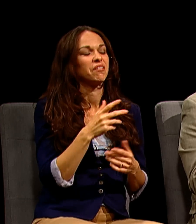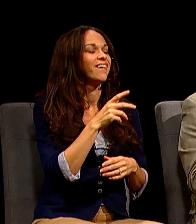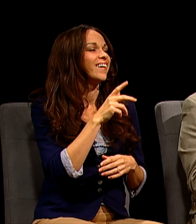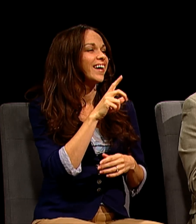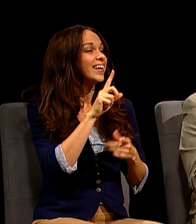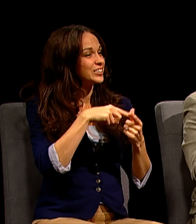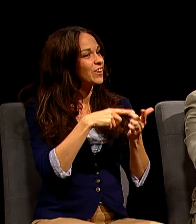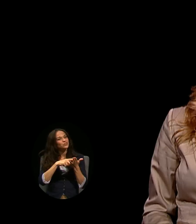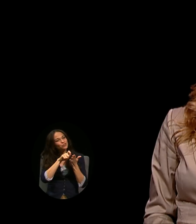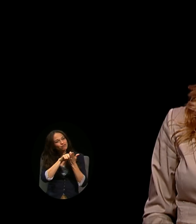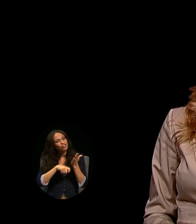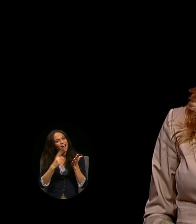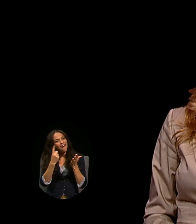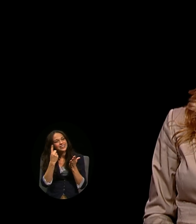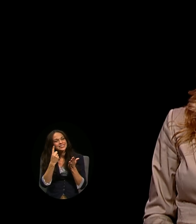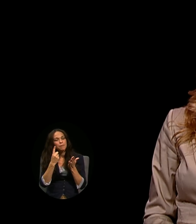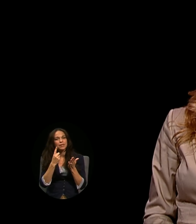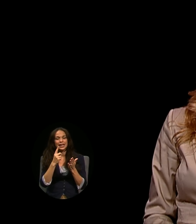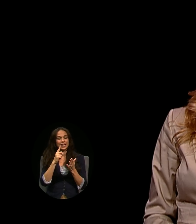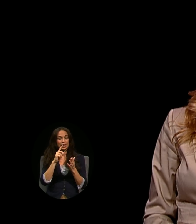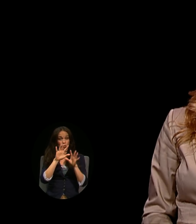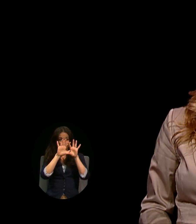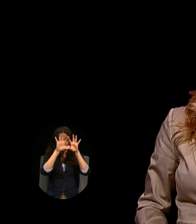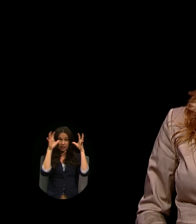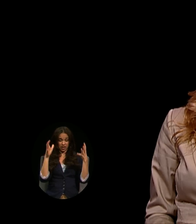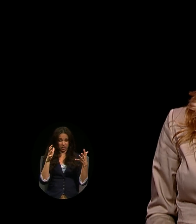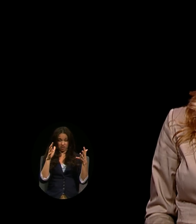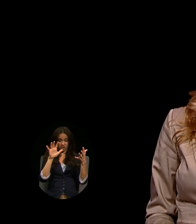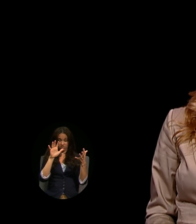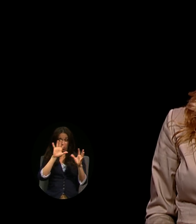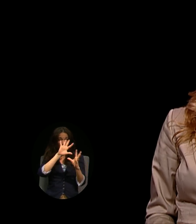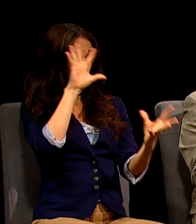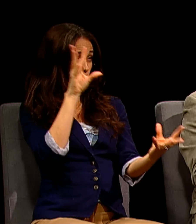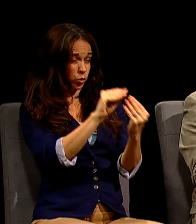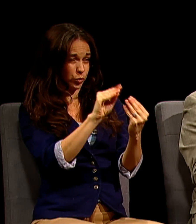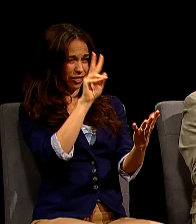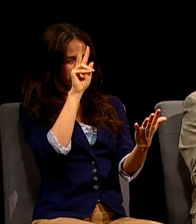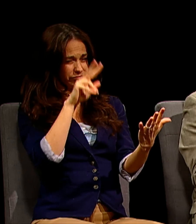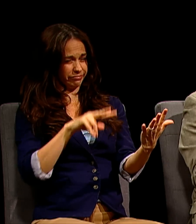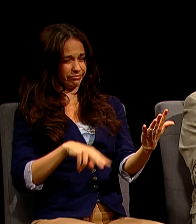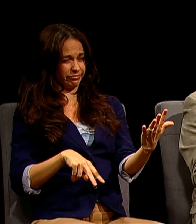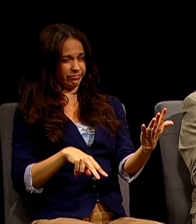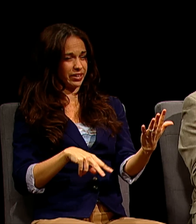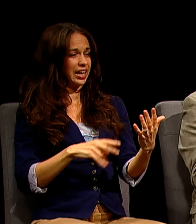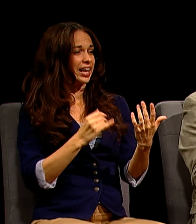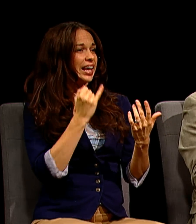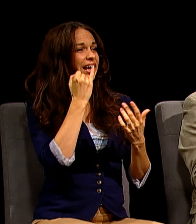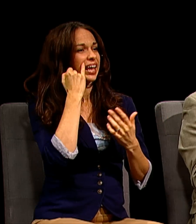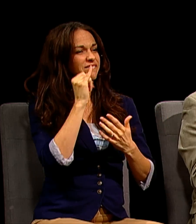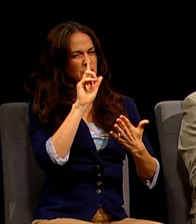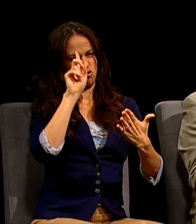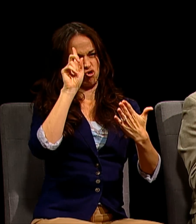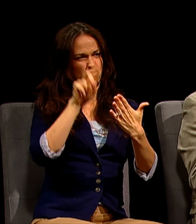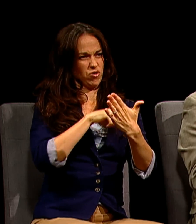when you see it in the total package of what you did. If I am for want of a better phrase ridiculing a